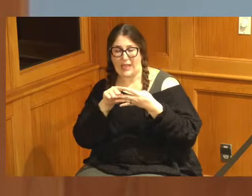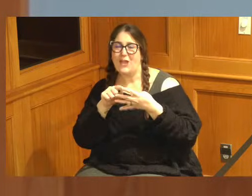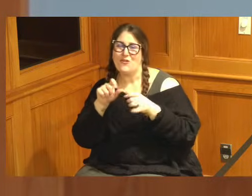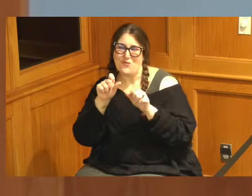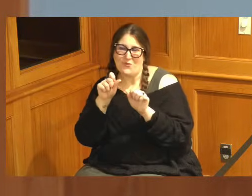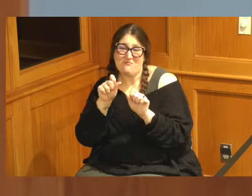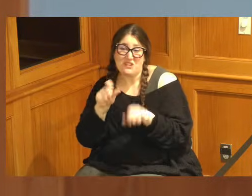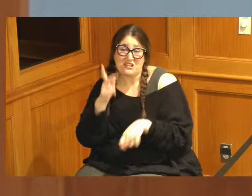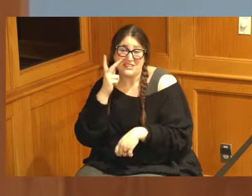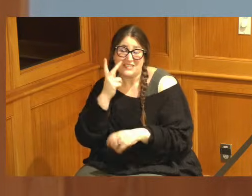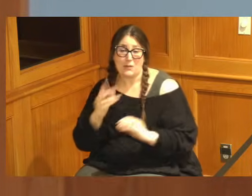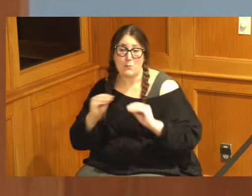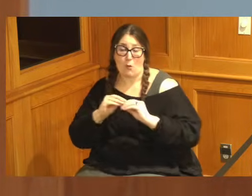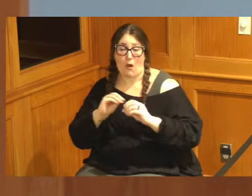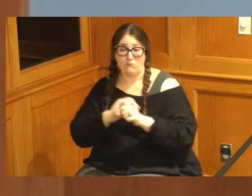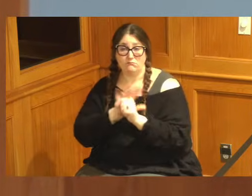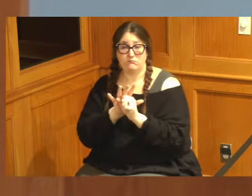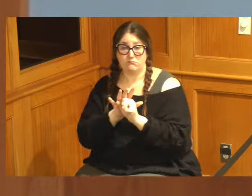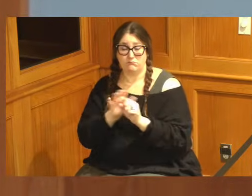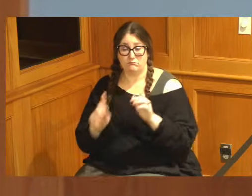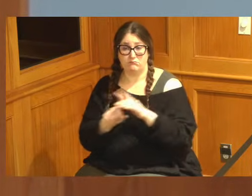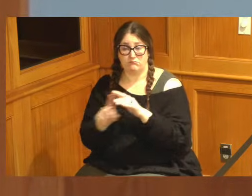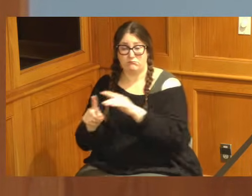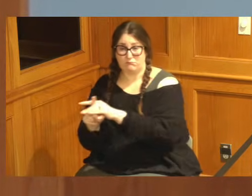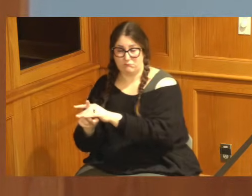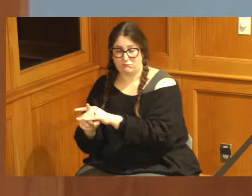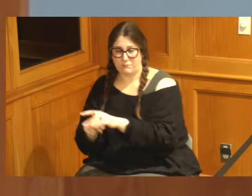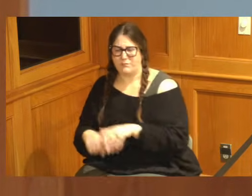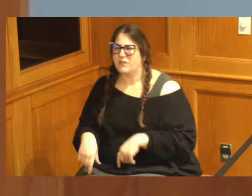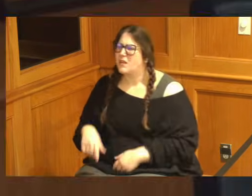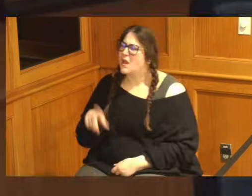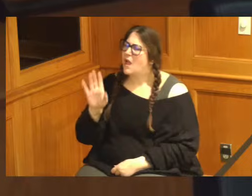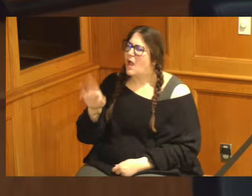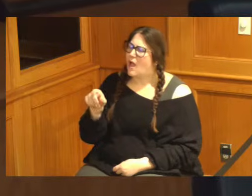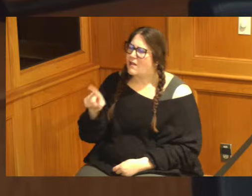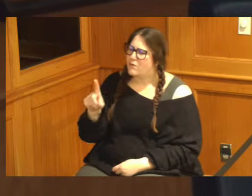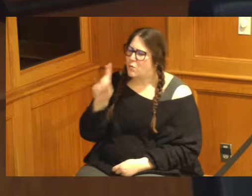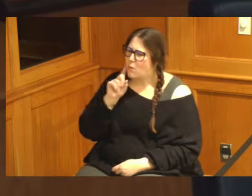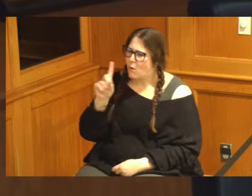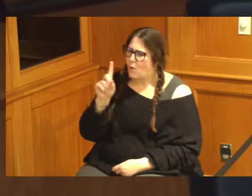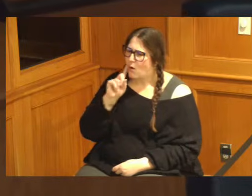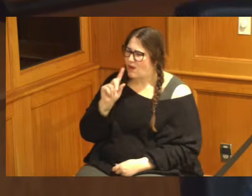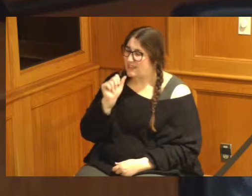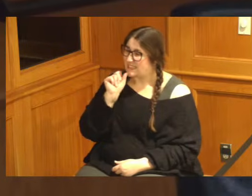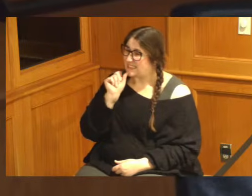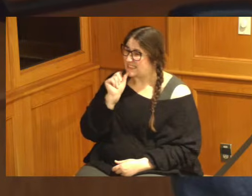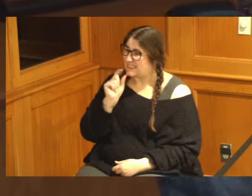this January. Have you heard anecdotally, have you heard anything about the severity of the symptoms